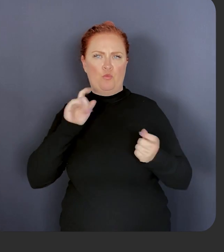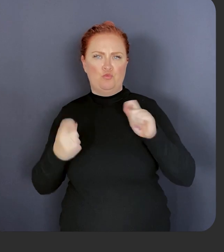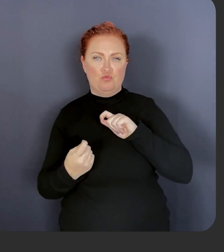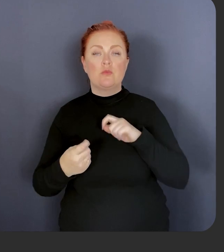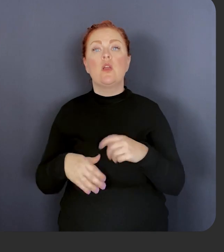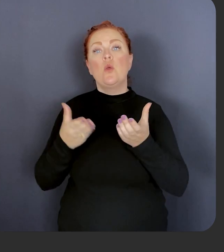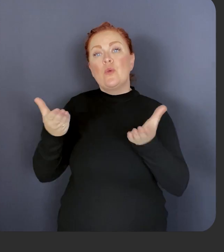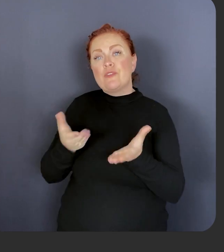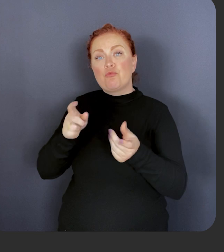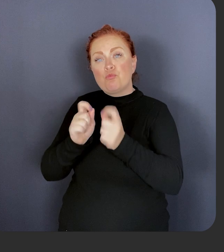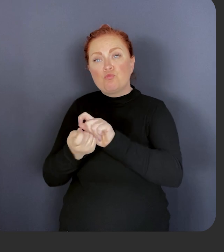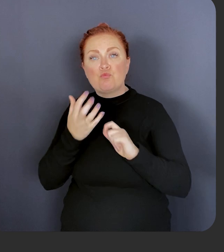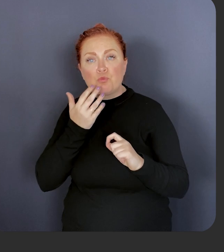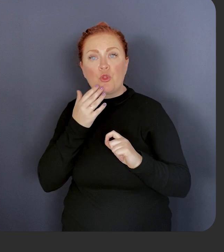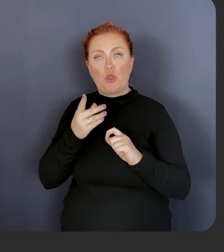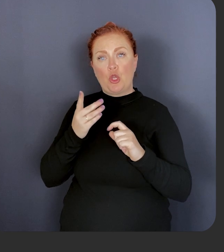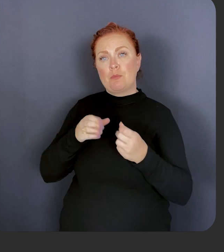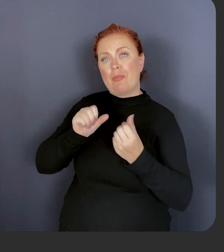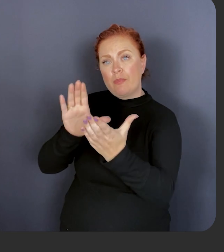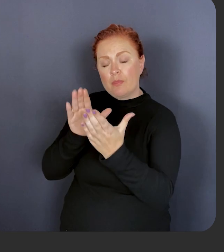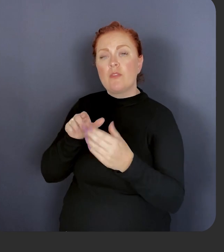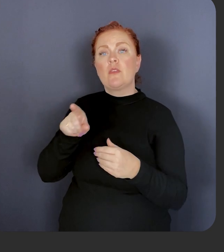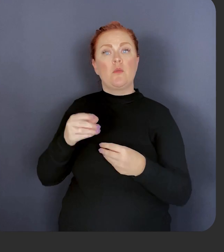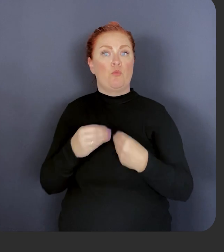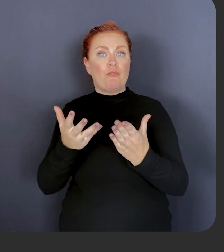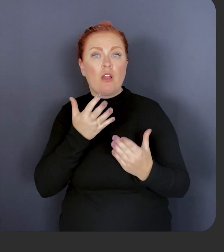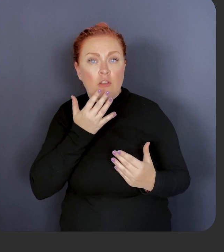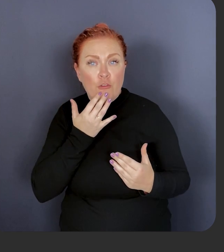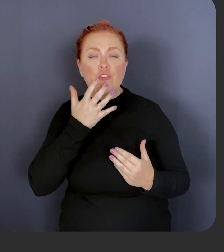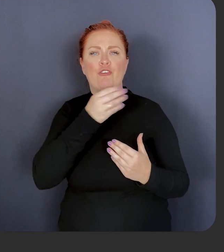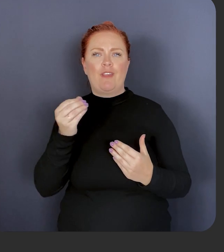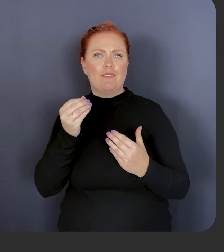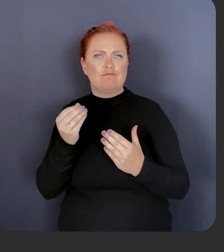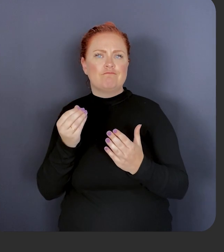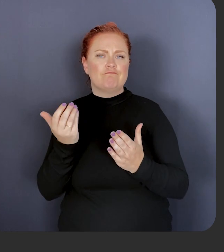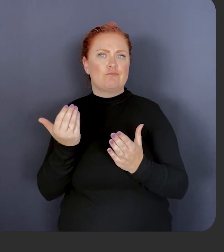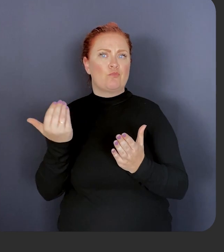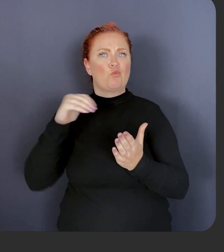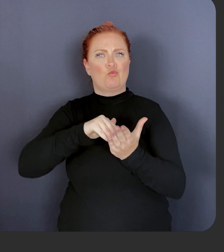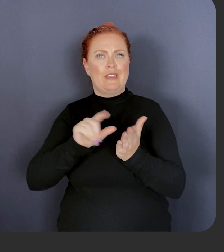So here in this change color method, I'm providing a color, and then I'm re-emitting the new color.